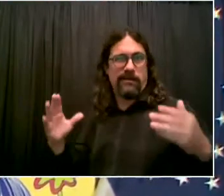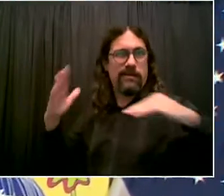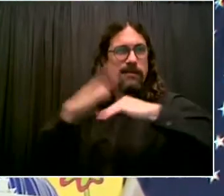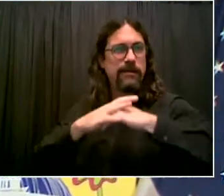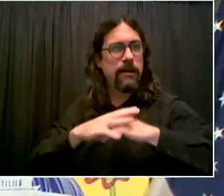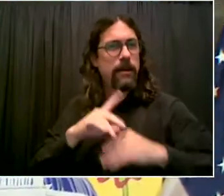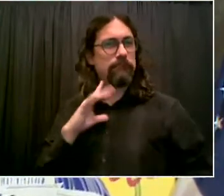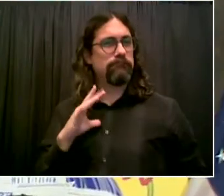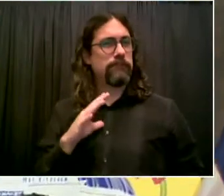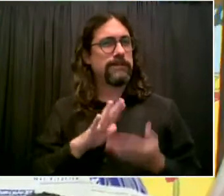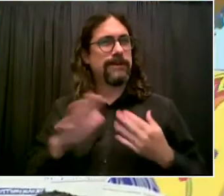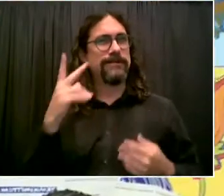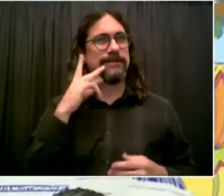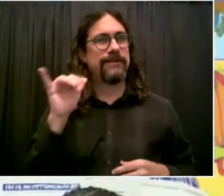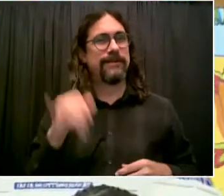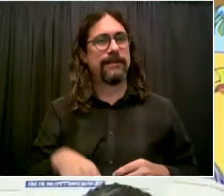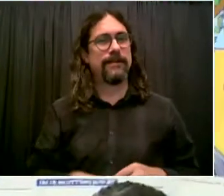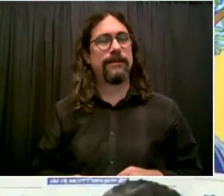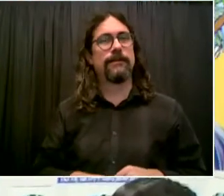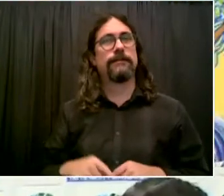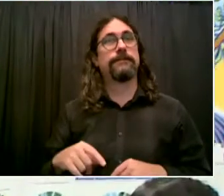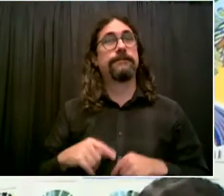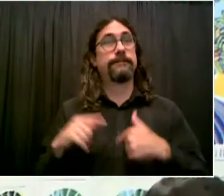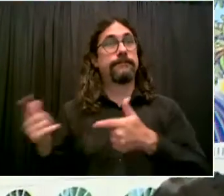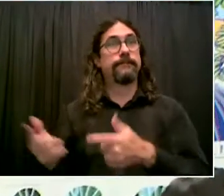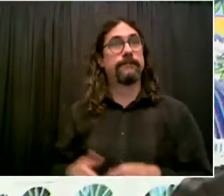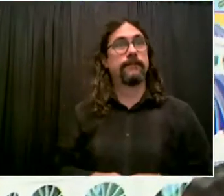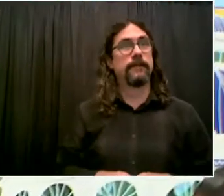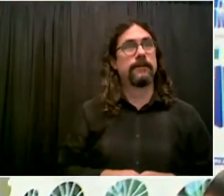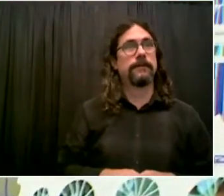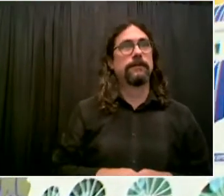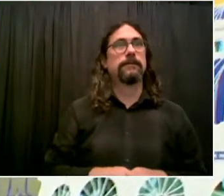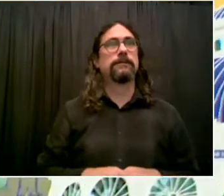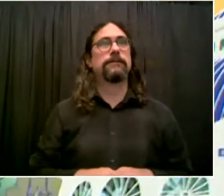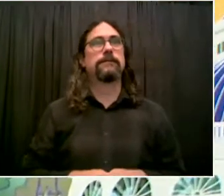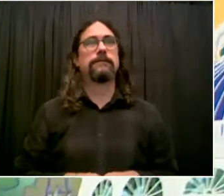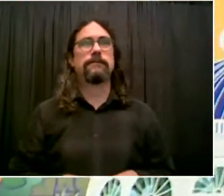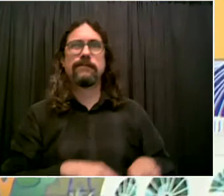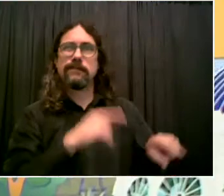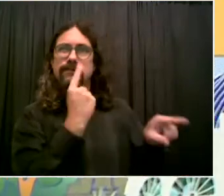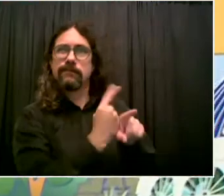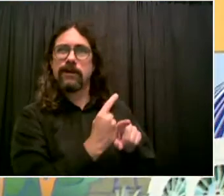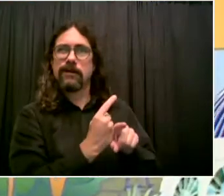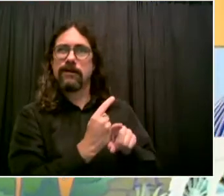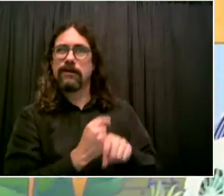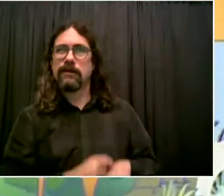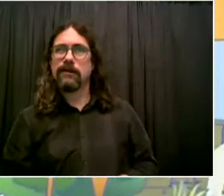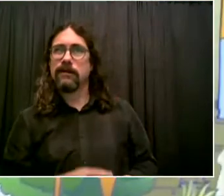THAT. THIS IS SOMETHING WE ARE DOING FOR ALL OF US TO COME BACK D ANWHEN I HEAR